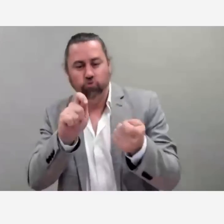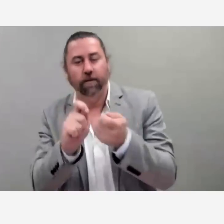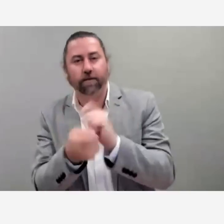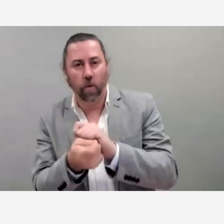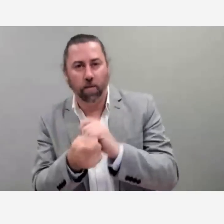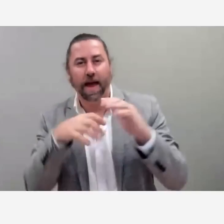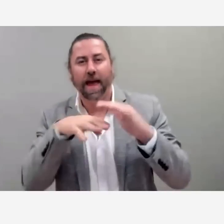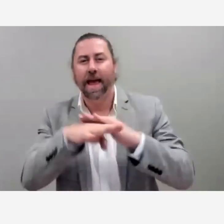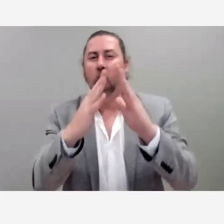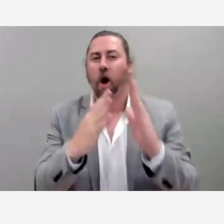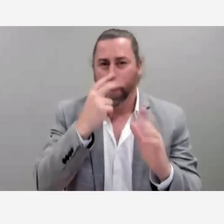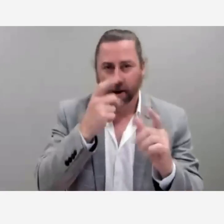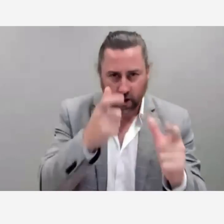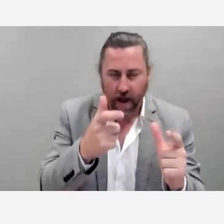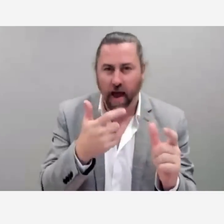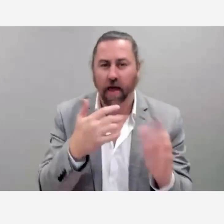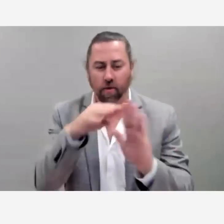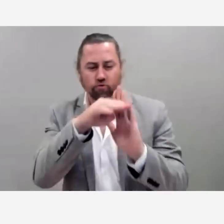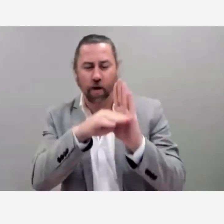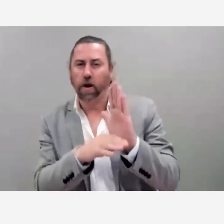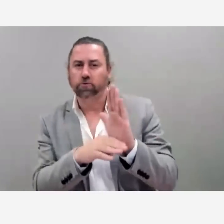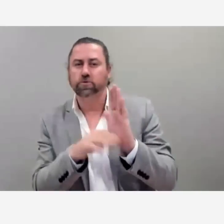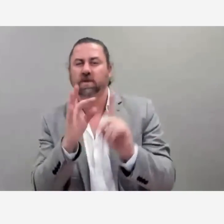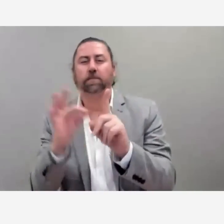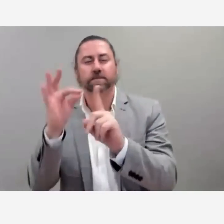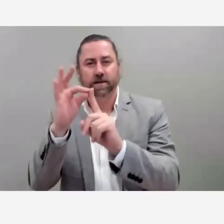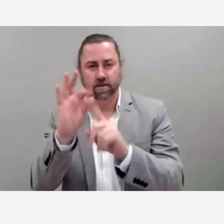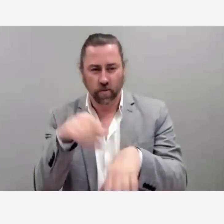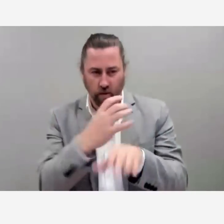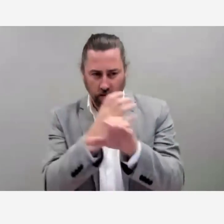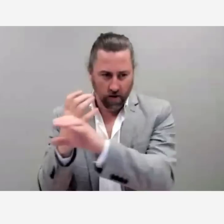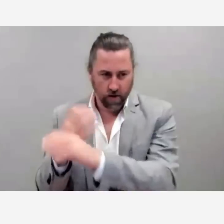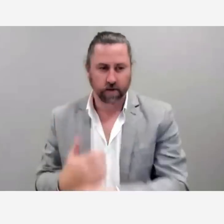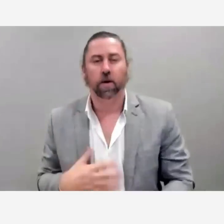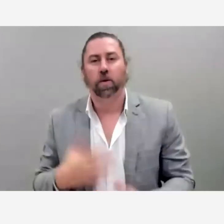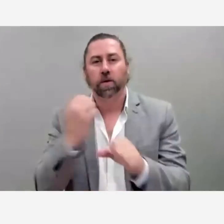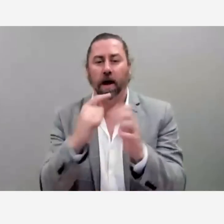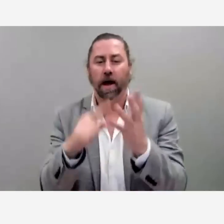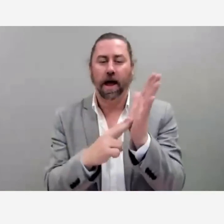Regulation Update webinar. I'd like to acknowledge the Ngunnawal and Ngambri people who are the traditional owners of the